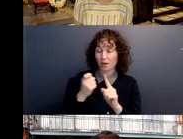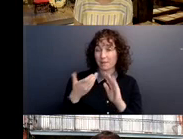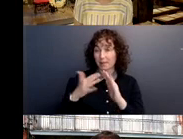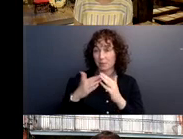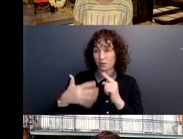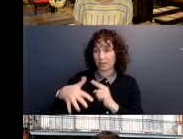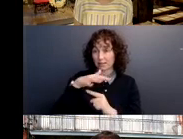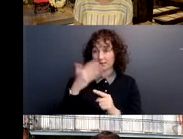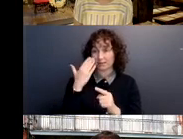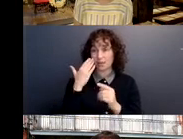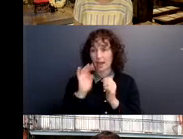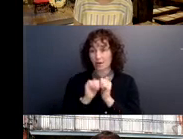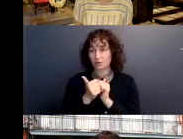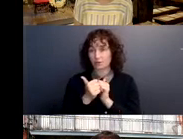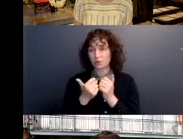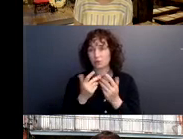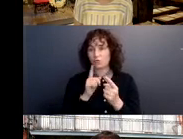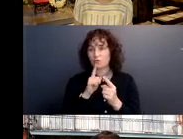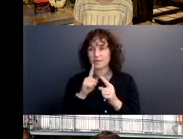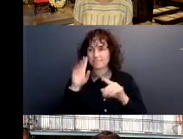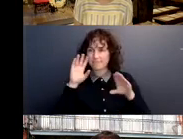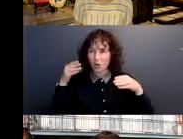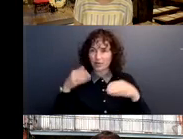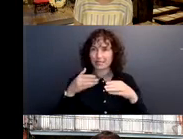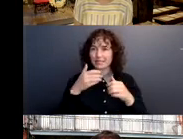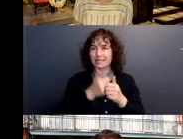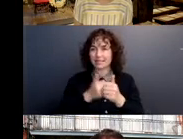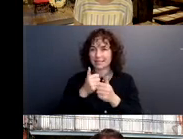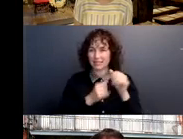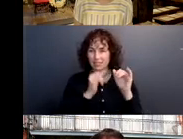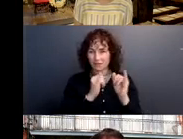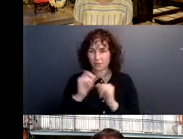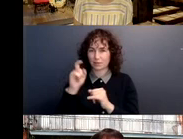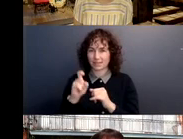How to hone in on each individual's needs within the classroom.